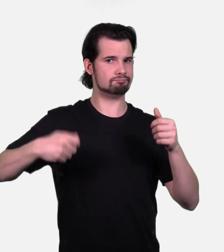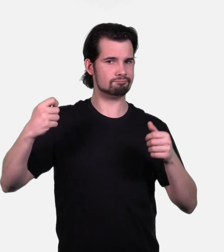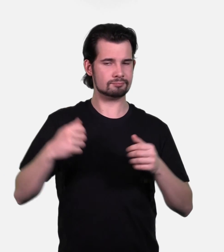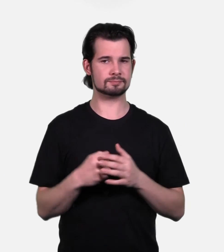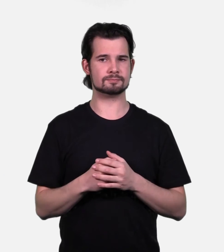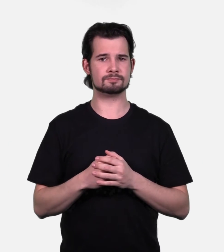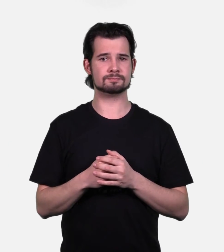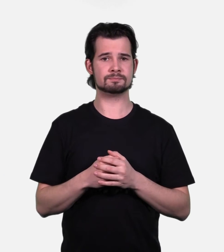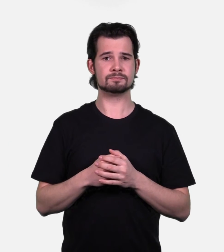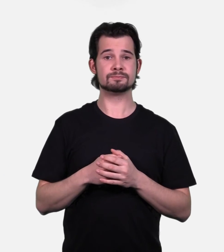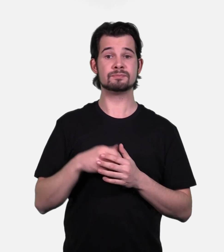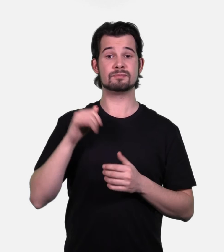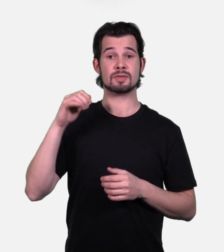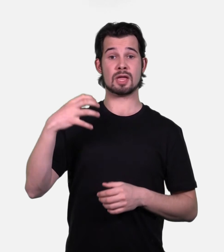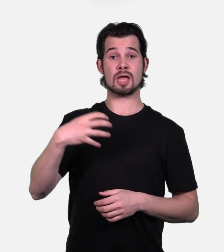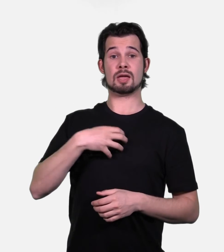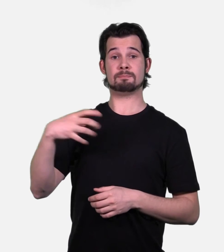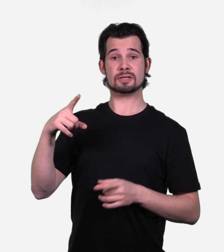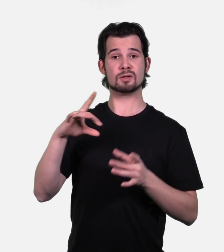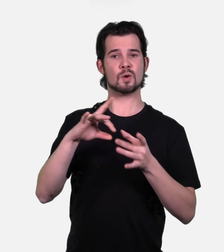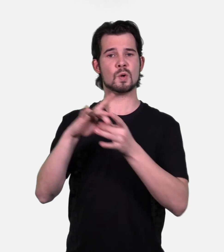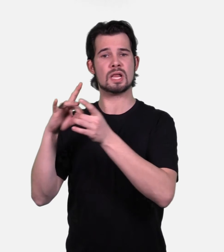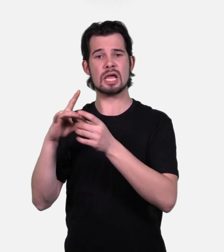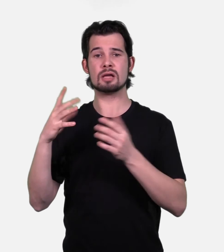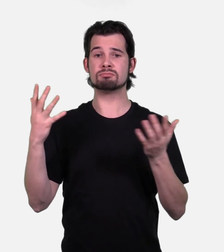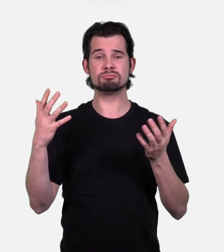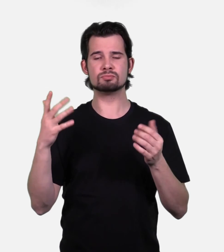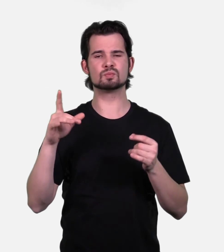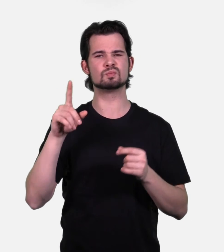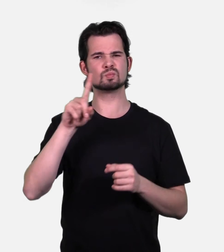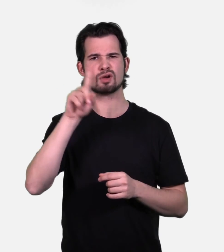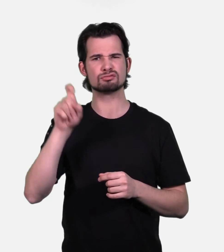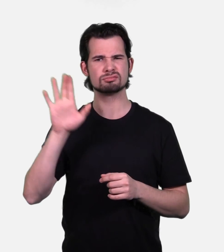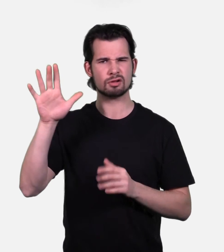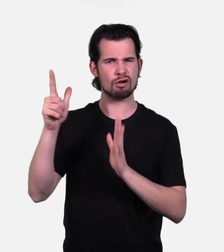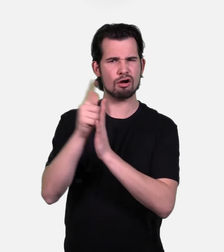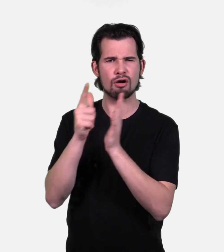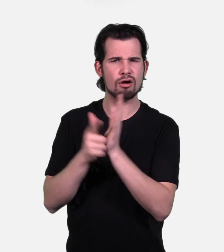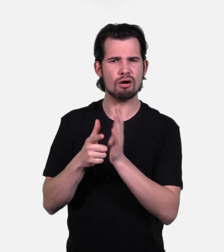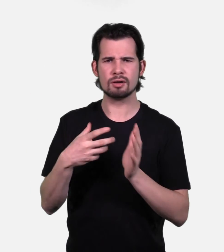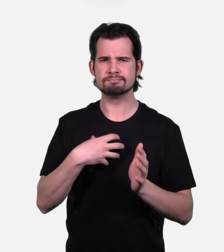and appeal the decision on a question of law or jurisdiction,